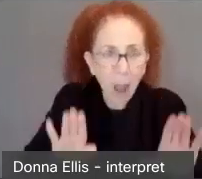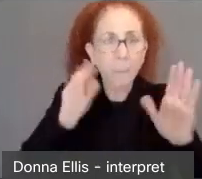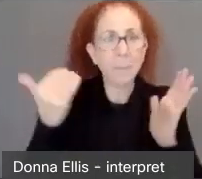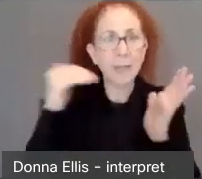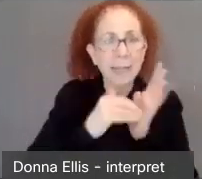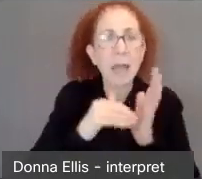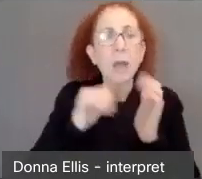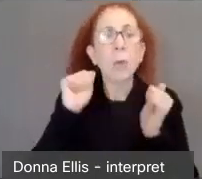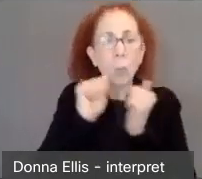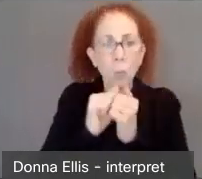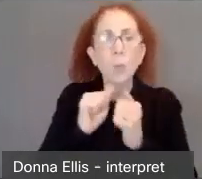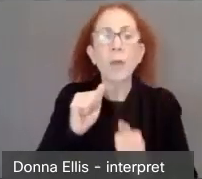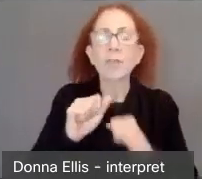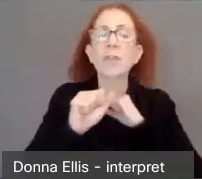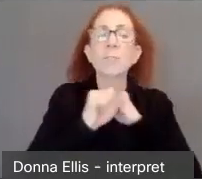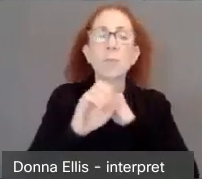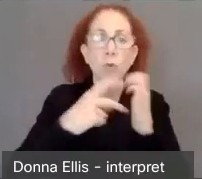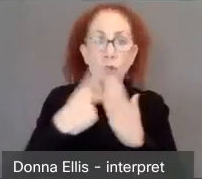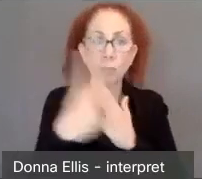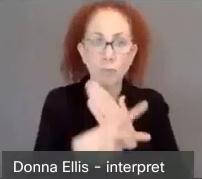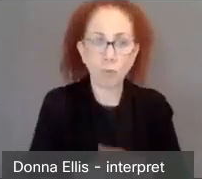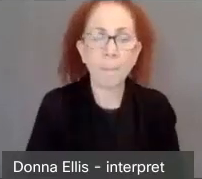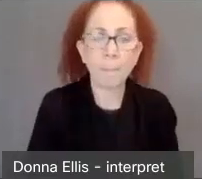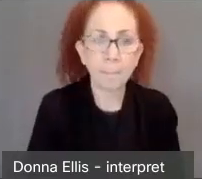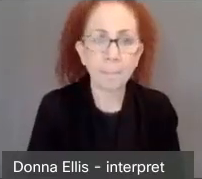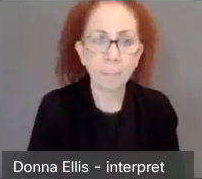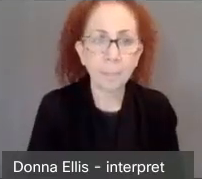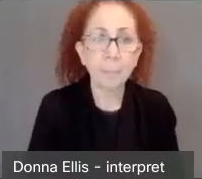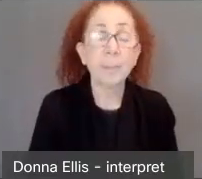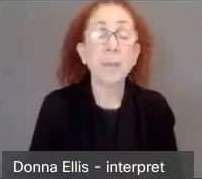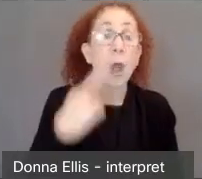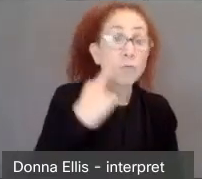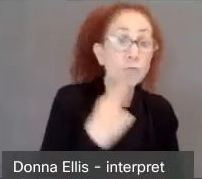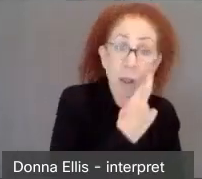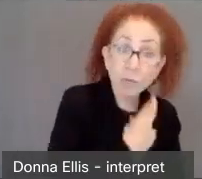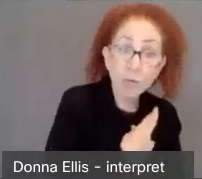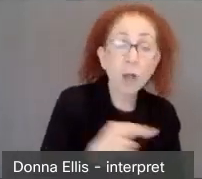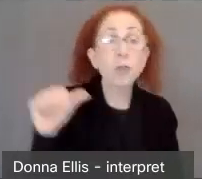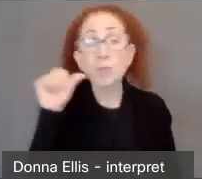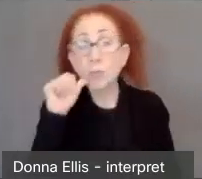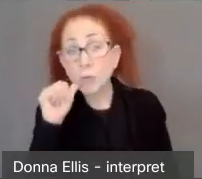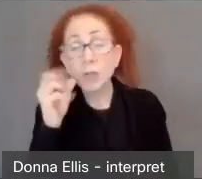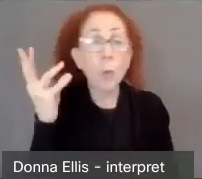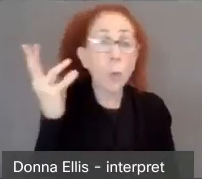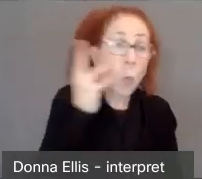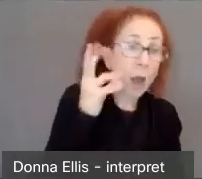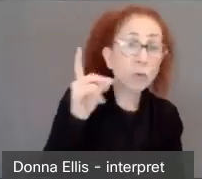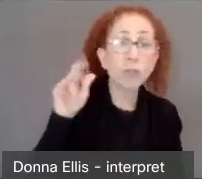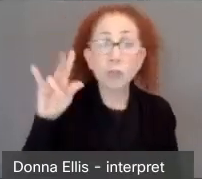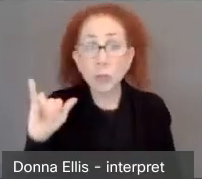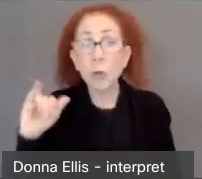Month promotional program. Restaurants, breweries, wineries, and distilleries will get free promotion